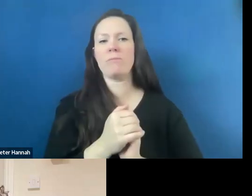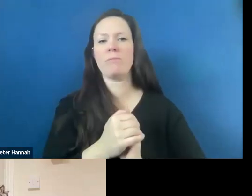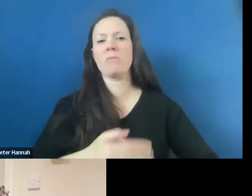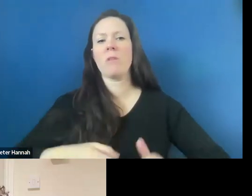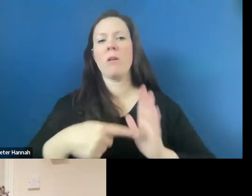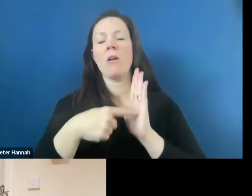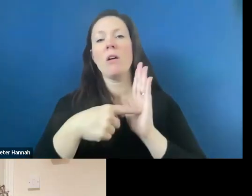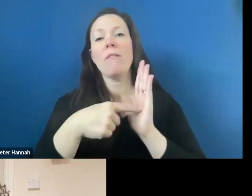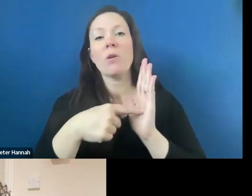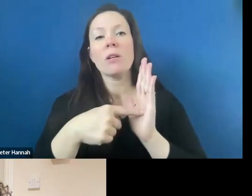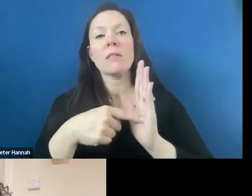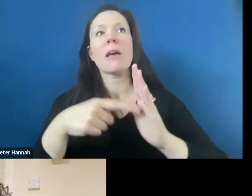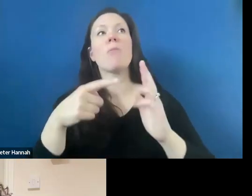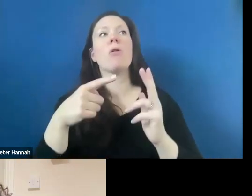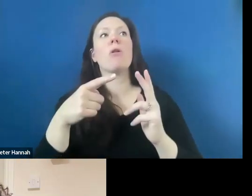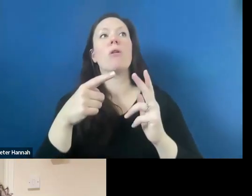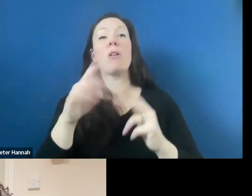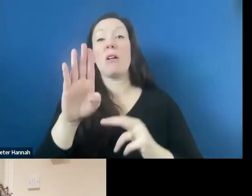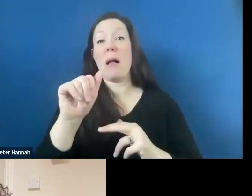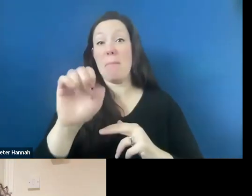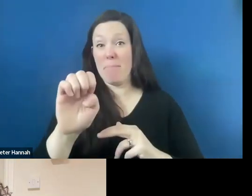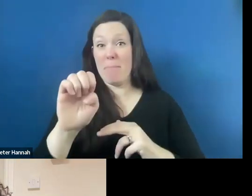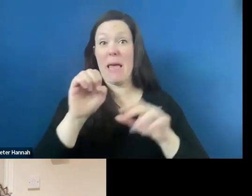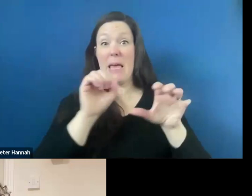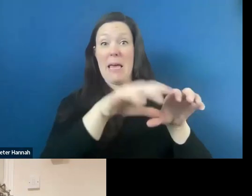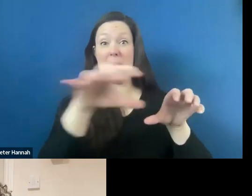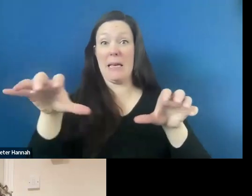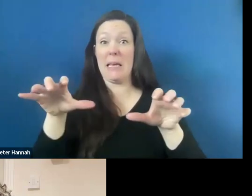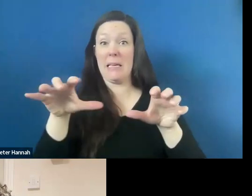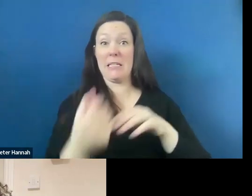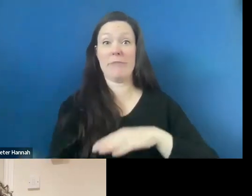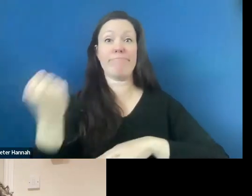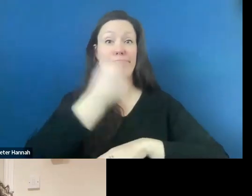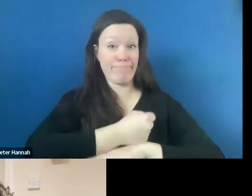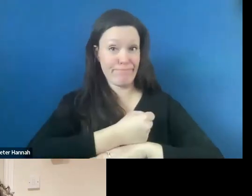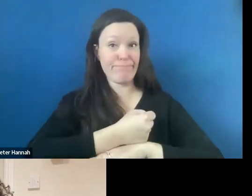and closure, which would address what the DOD itself says is